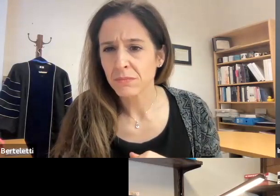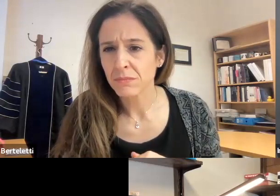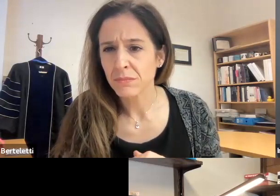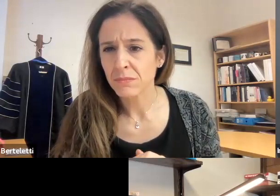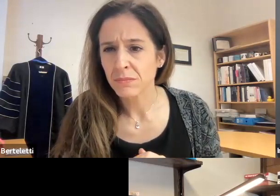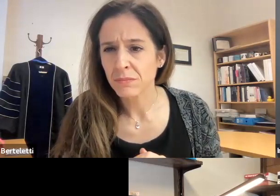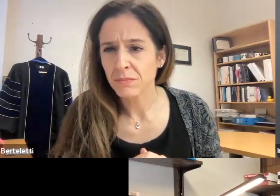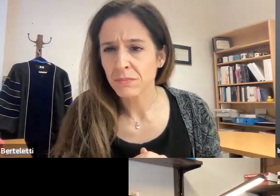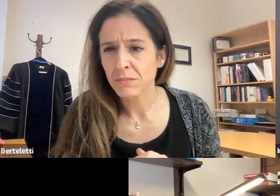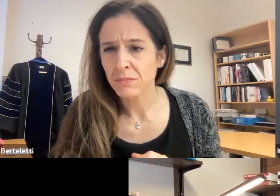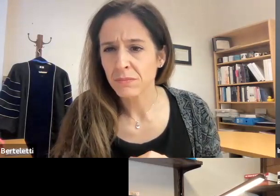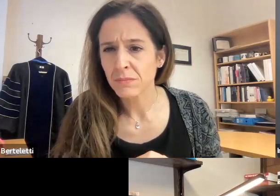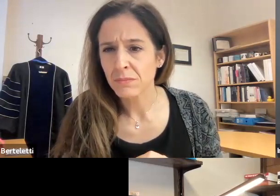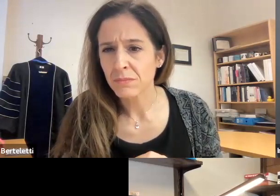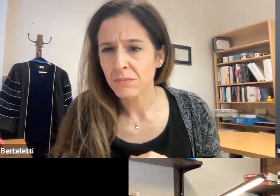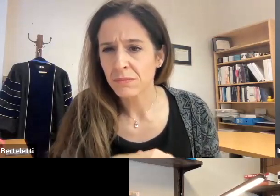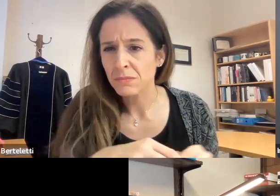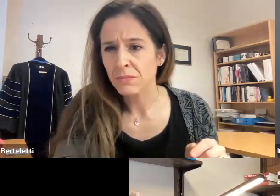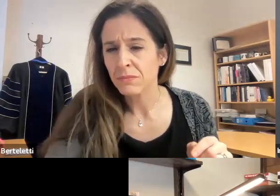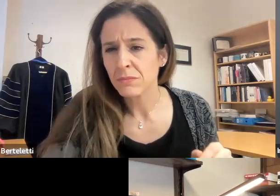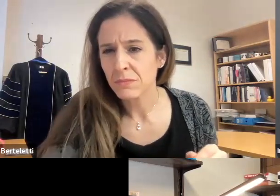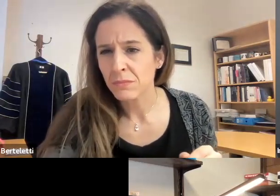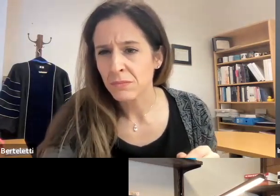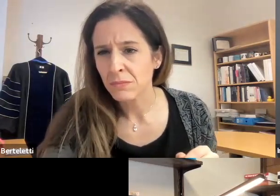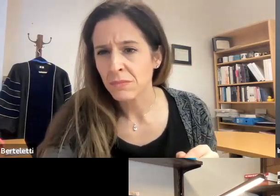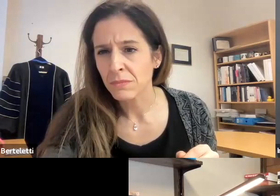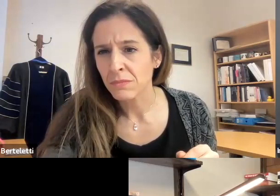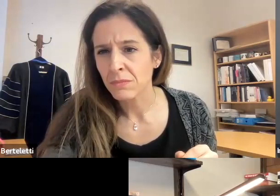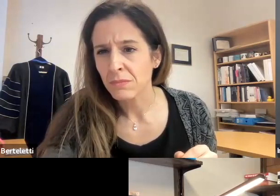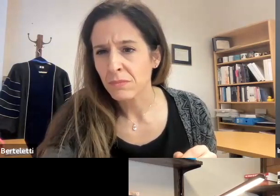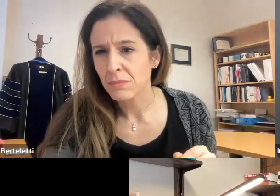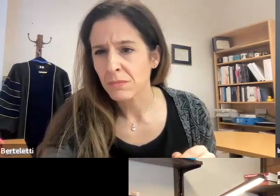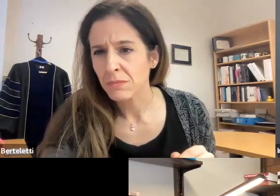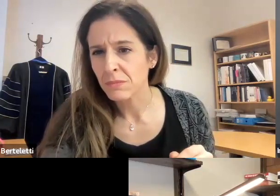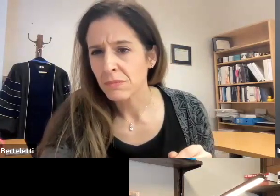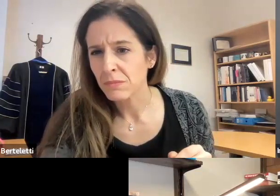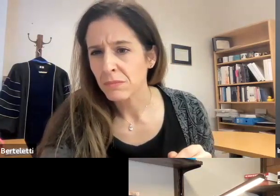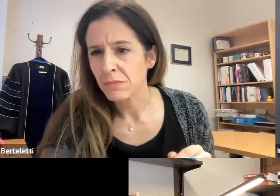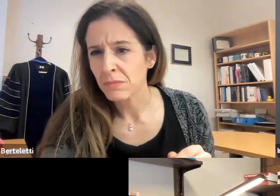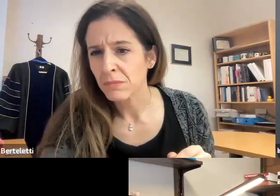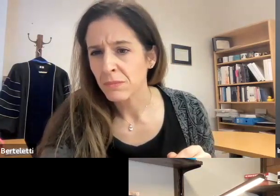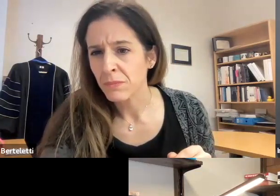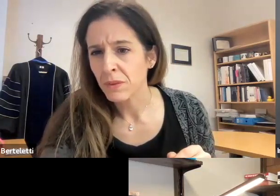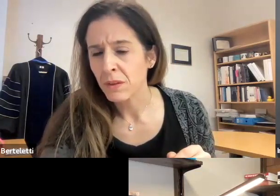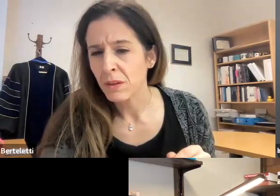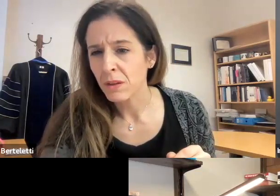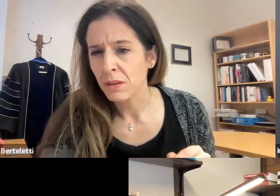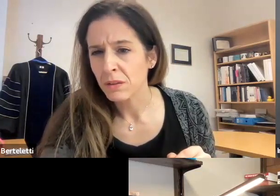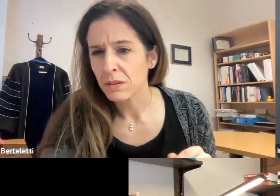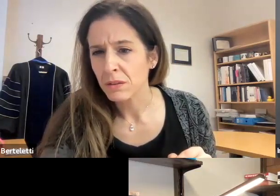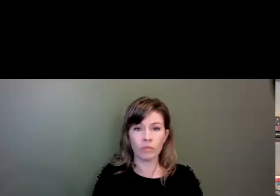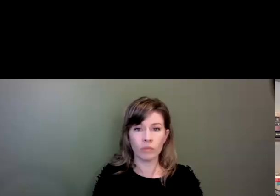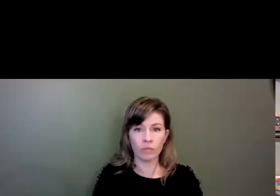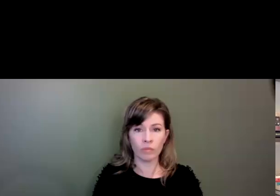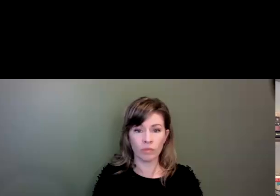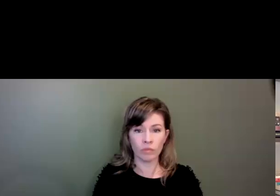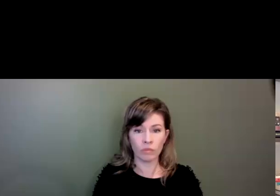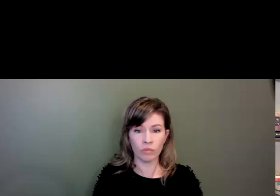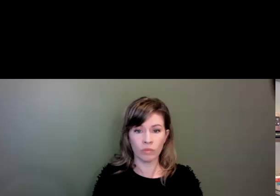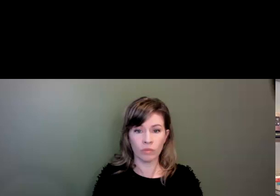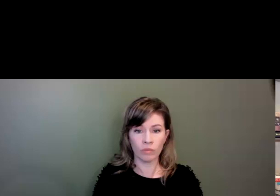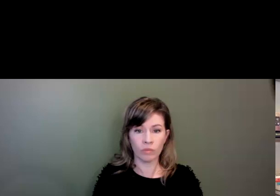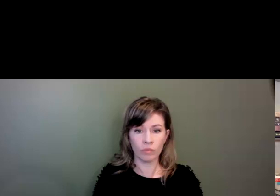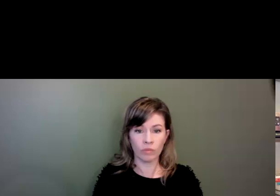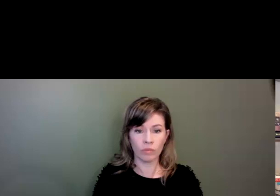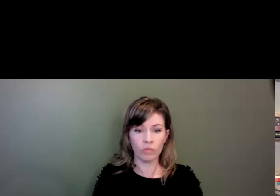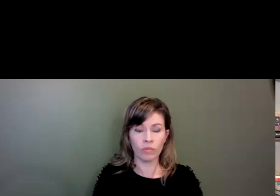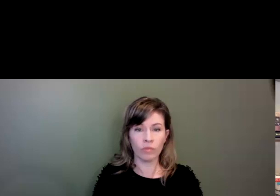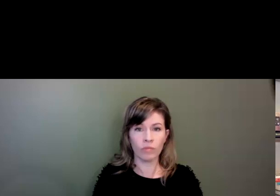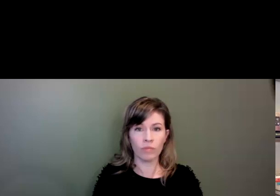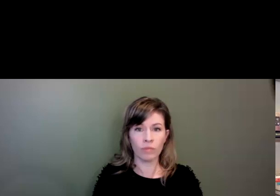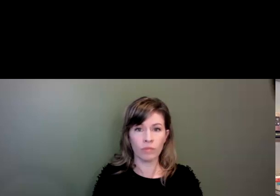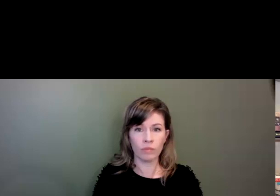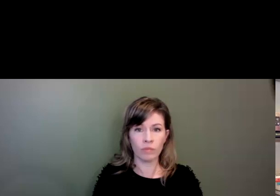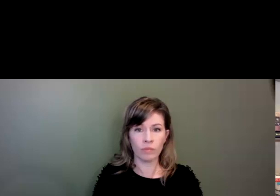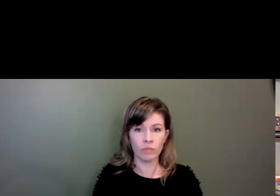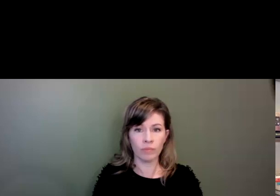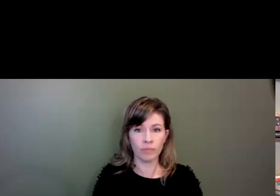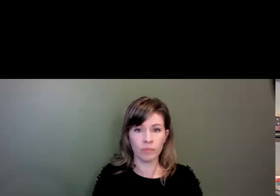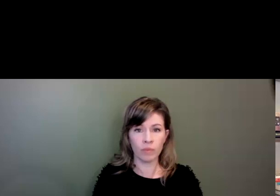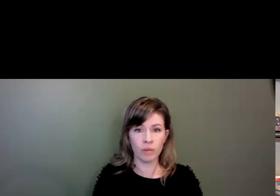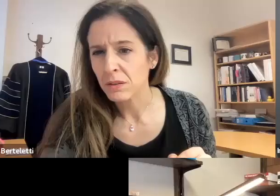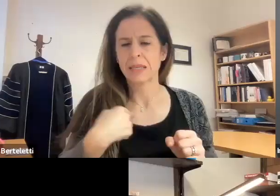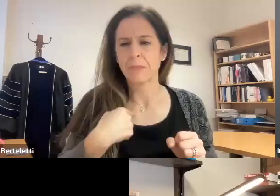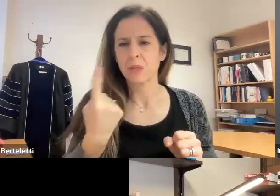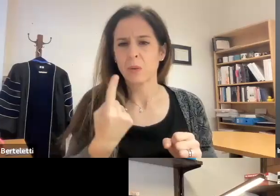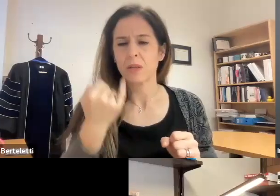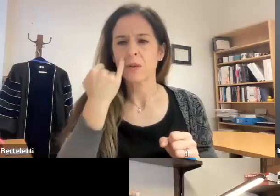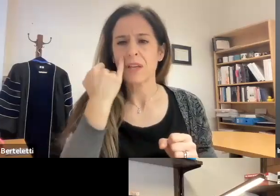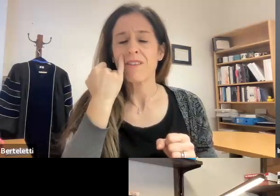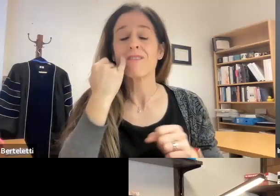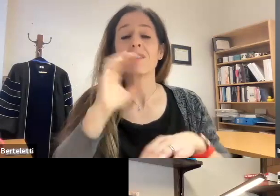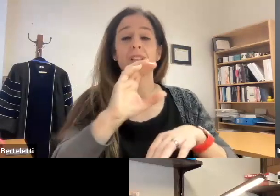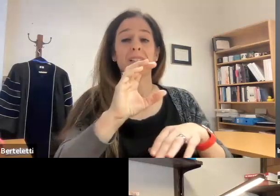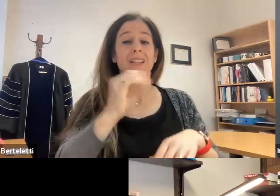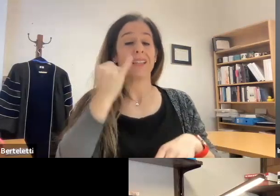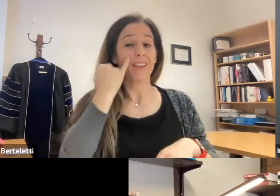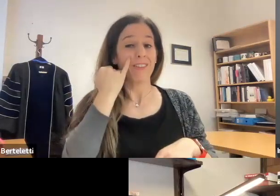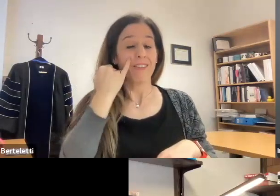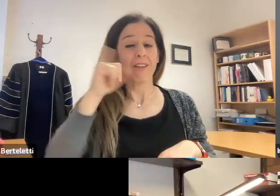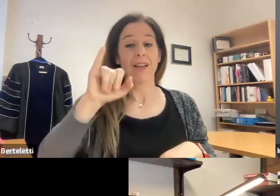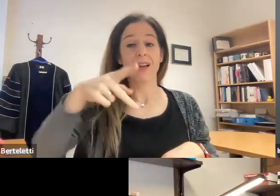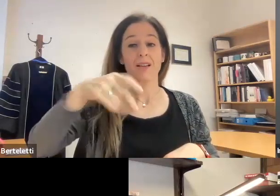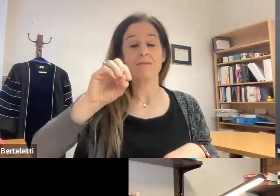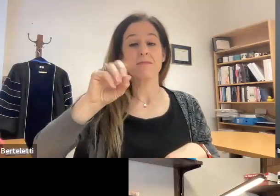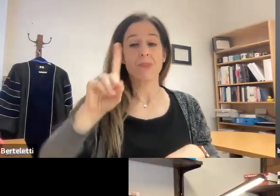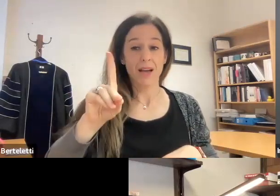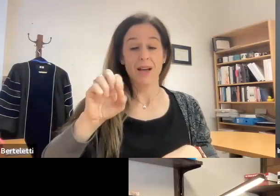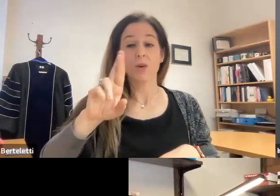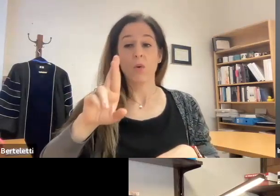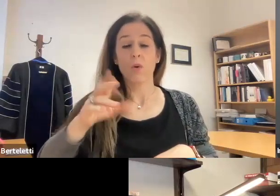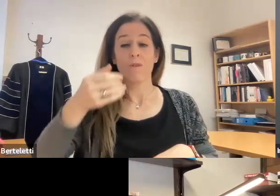interpreter and myself.